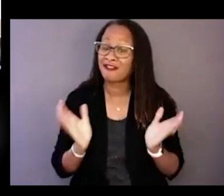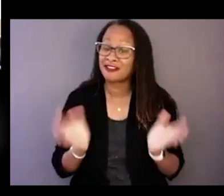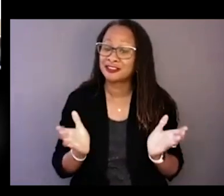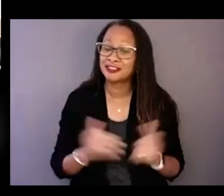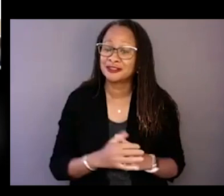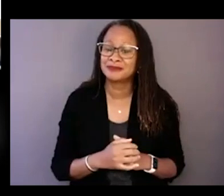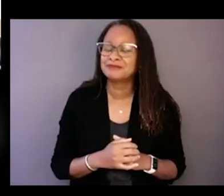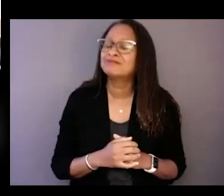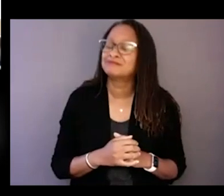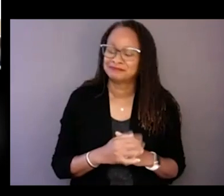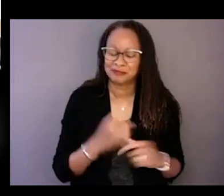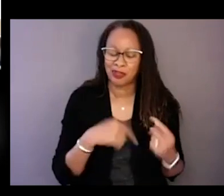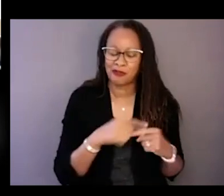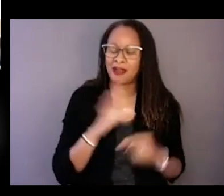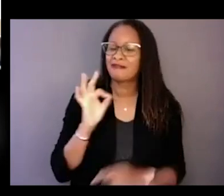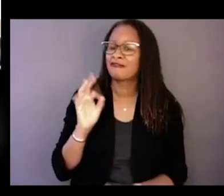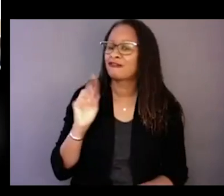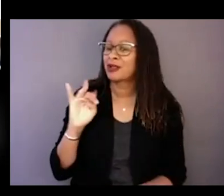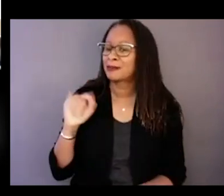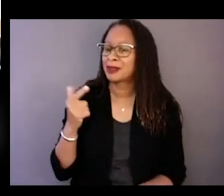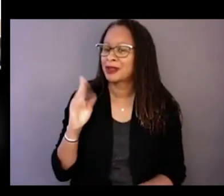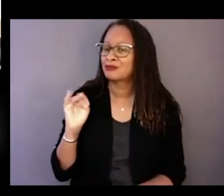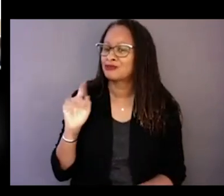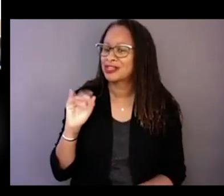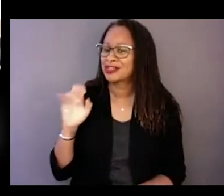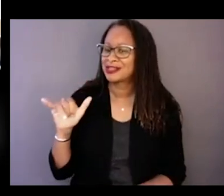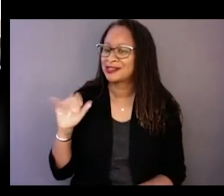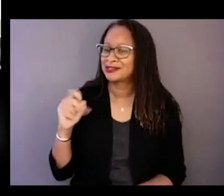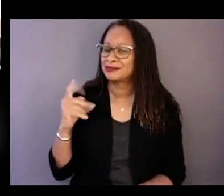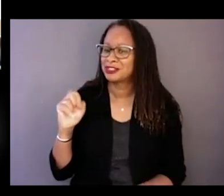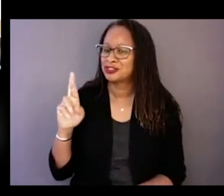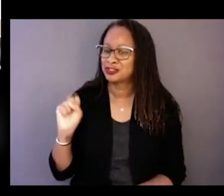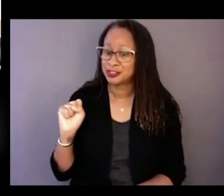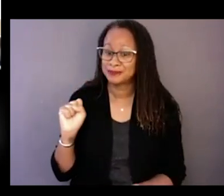around Framing Britney Spears hosted by film critic Christy Lemire.